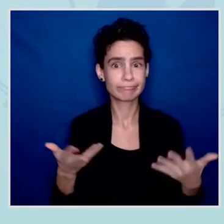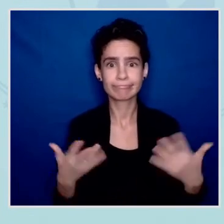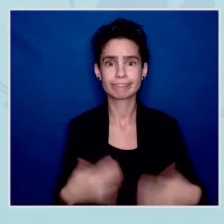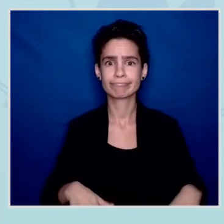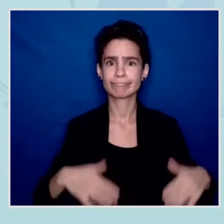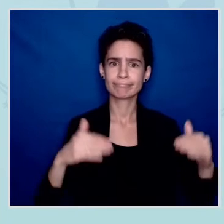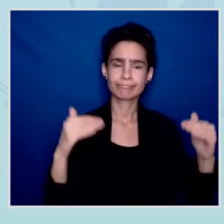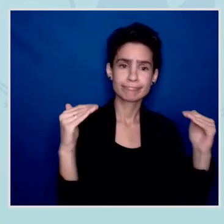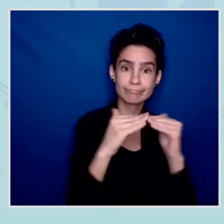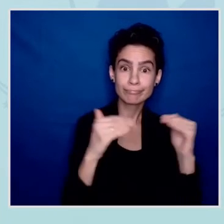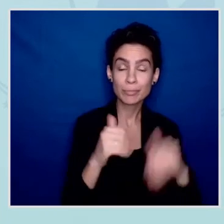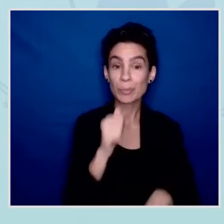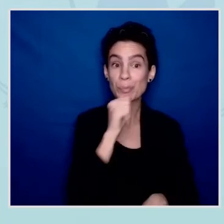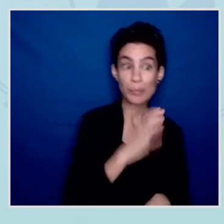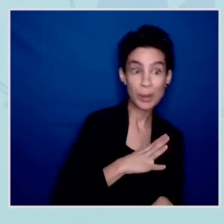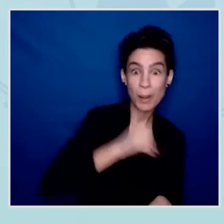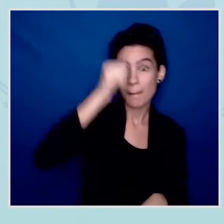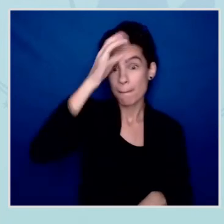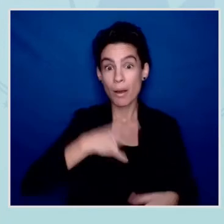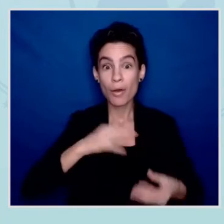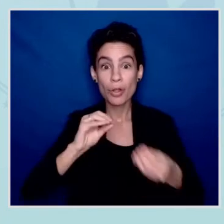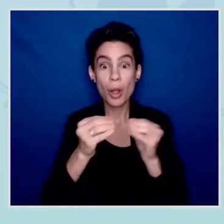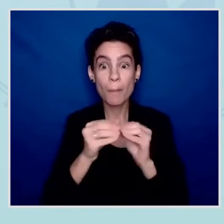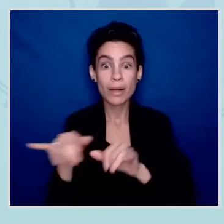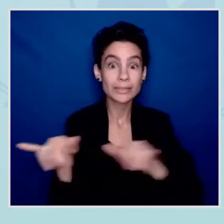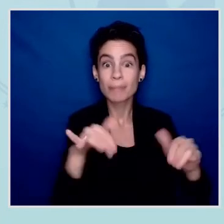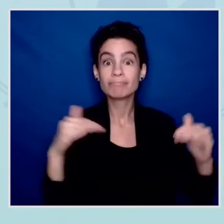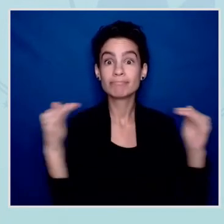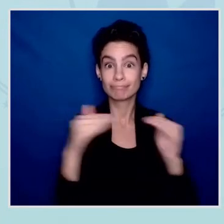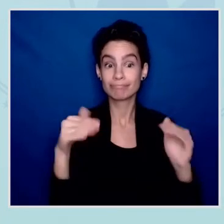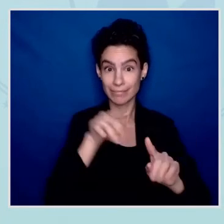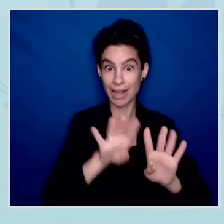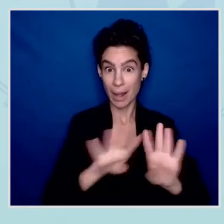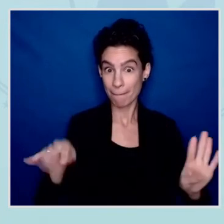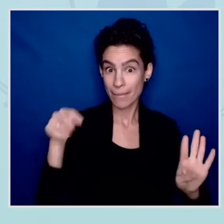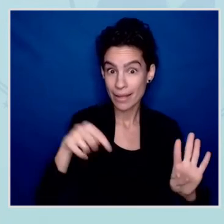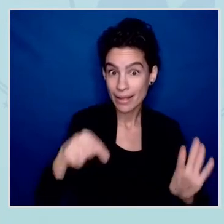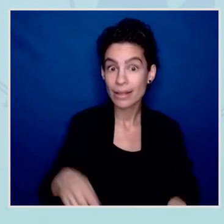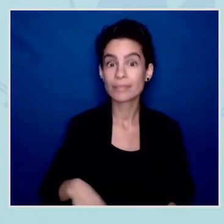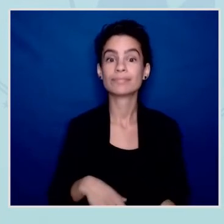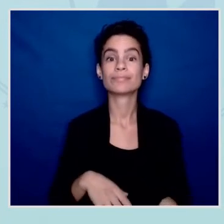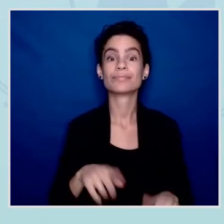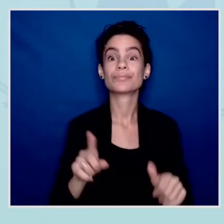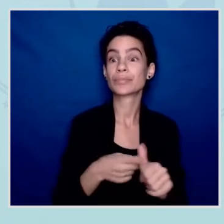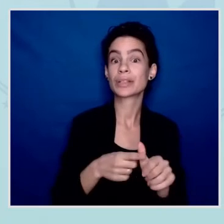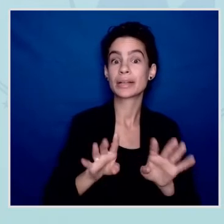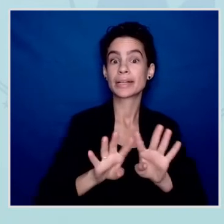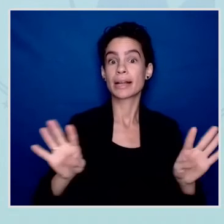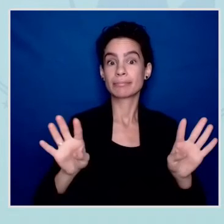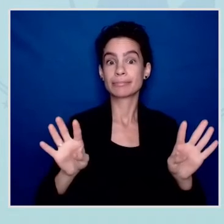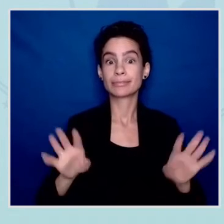OF TALENT WE HAVE IN OUR NATION, WE HAVE IMMENSE TALENT, AT A HISTORIC CABINET, THIS WILL BE THE FIRST CABINET EVER,